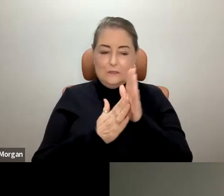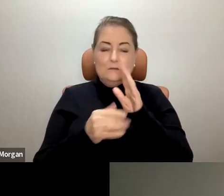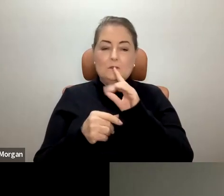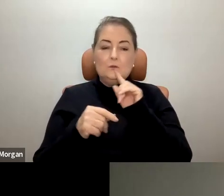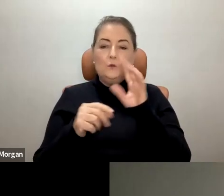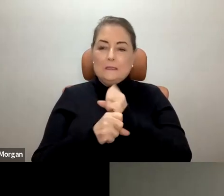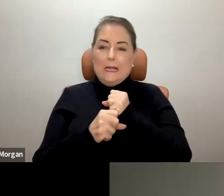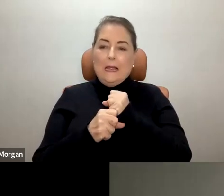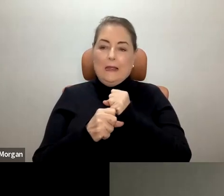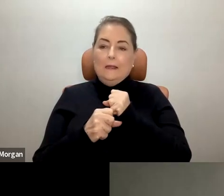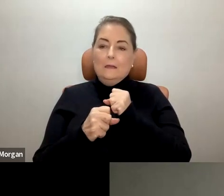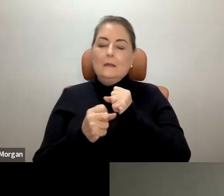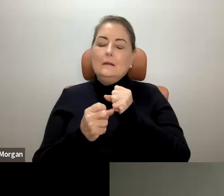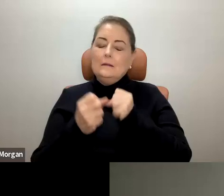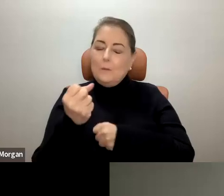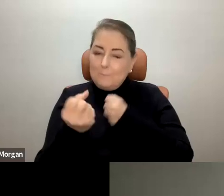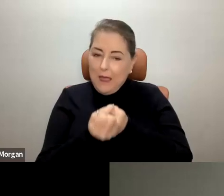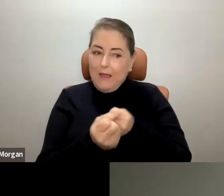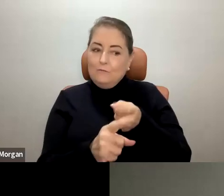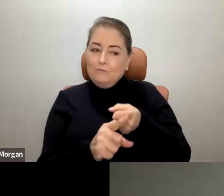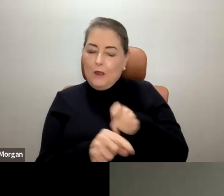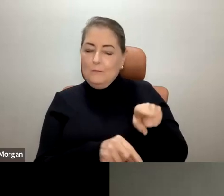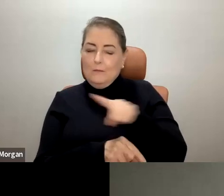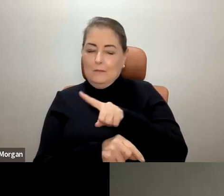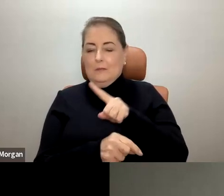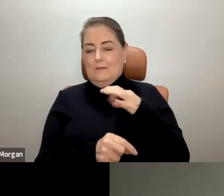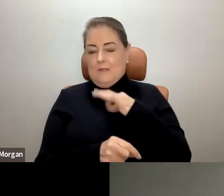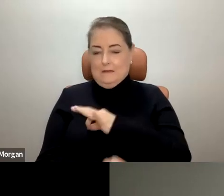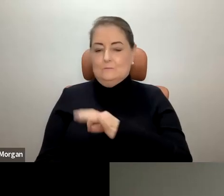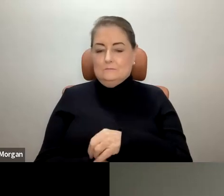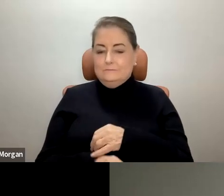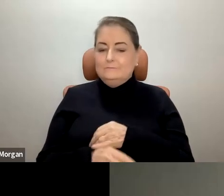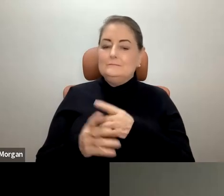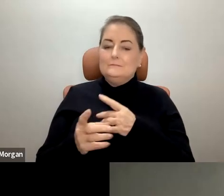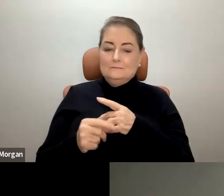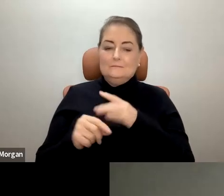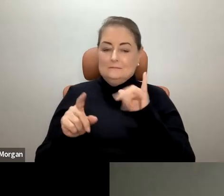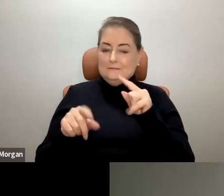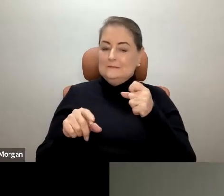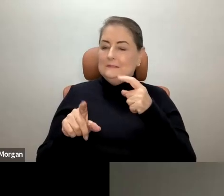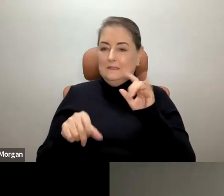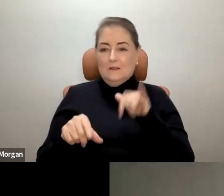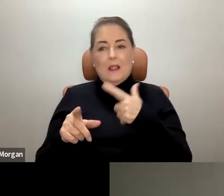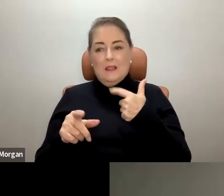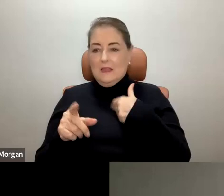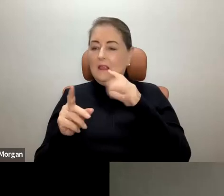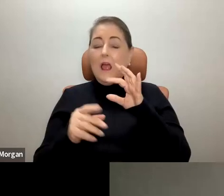buy in with the faculty. It's mean, yeah, because it goes both ways. Like the faculty, you know, the faculty influence up